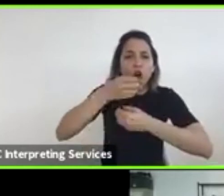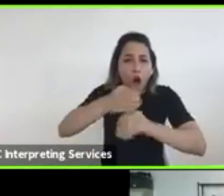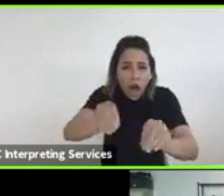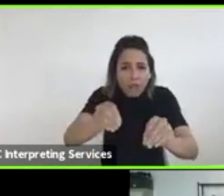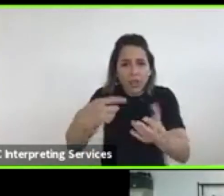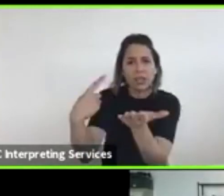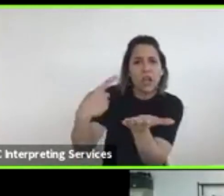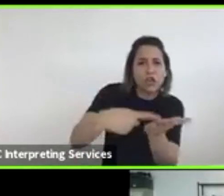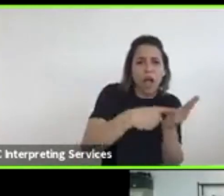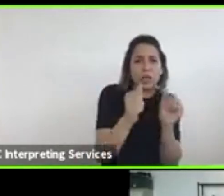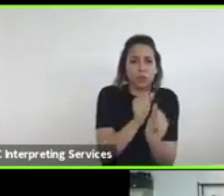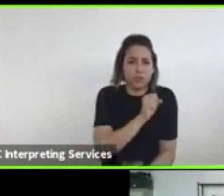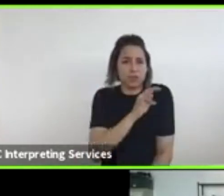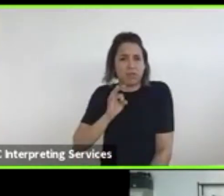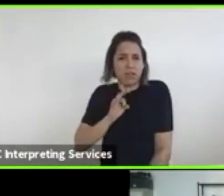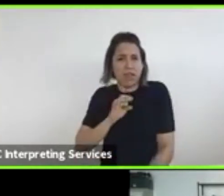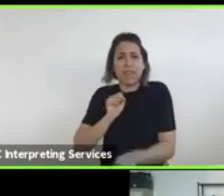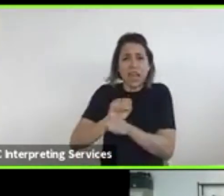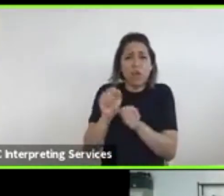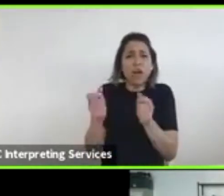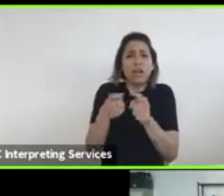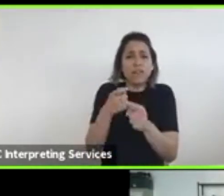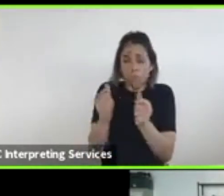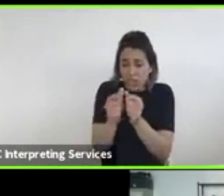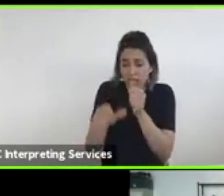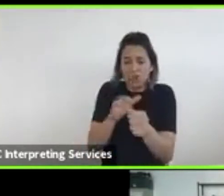WITH ONE ANOTHER, NOT FROM, LIKE, A HIERARCHICAL PLACE, BUT FROM, LIKE, A FUNCTIONAL PLACE,